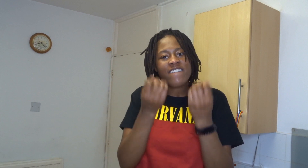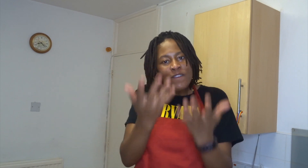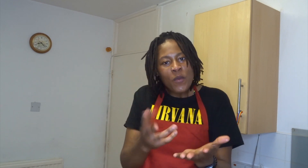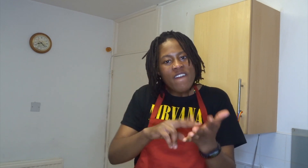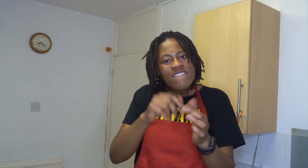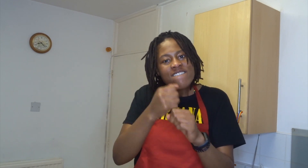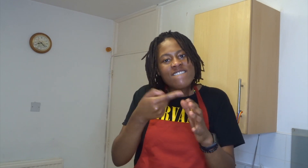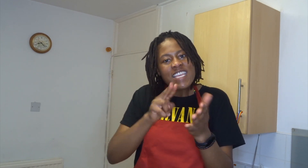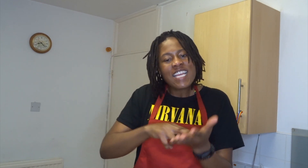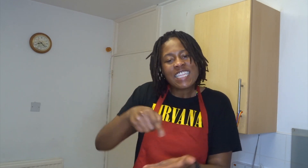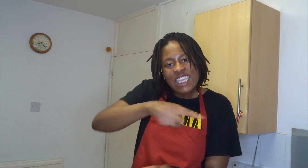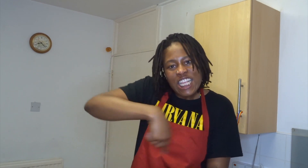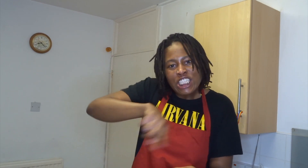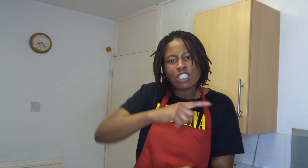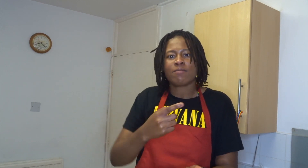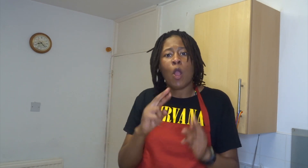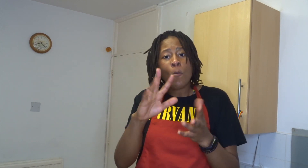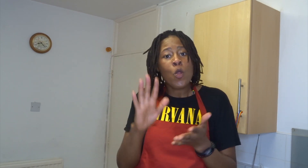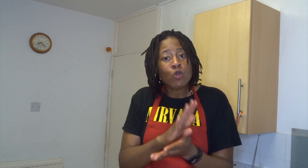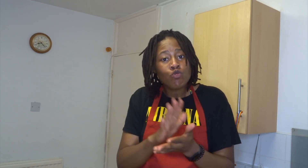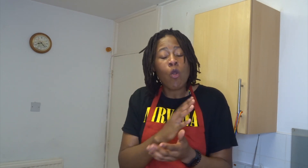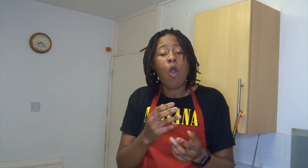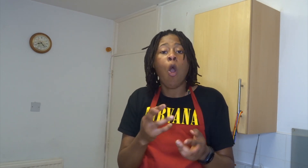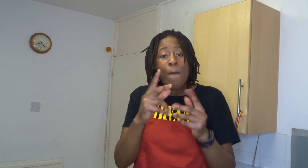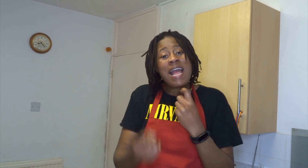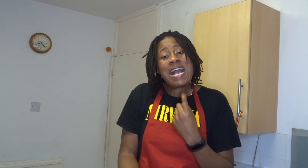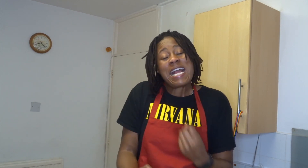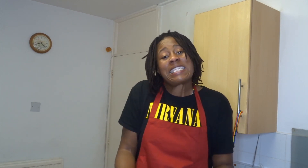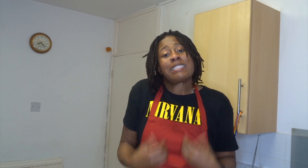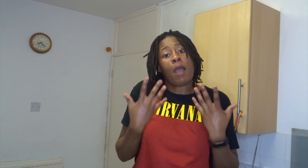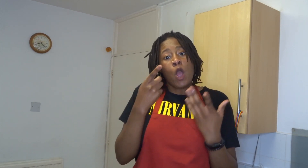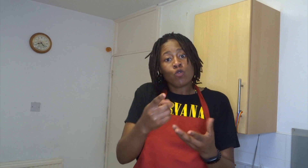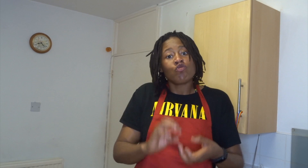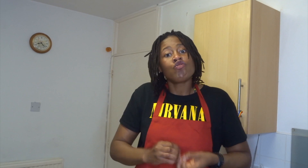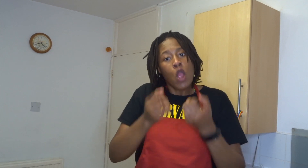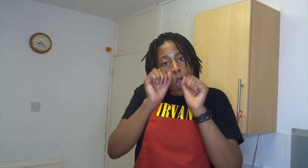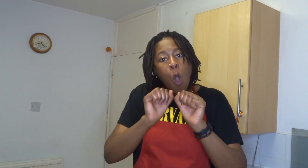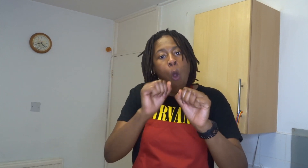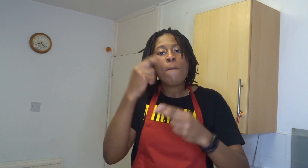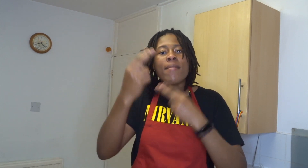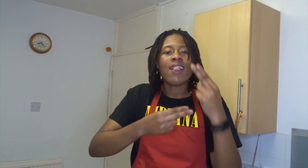so for all you vegan lovers, out there, I have finally created one as requested.